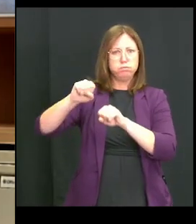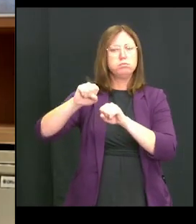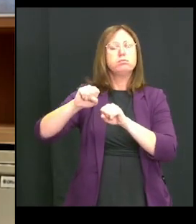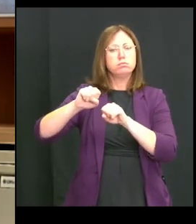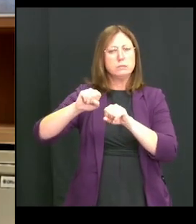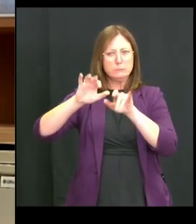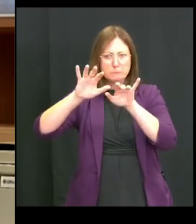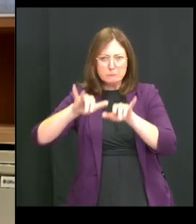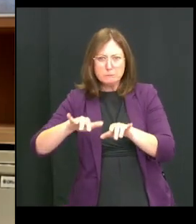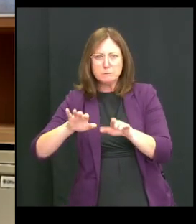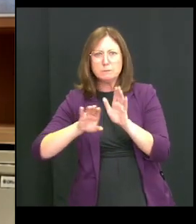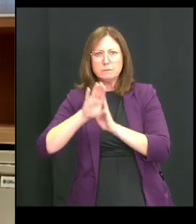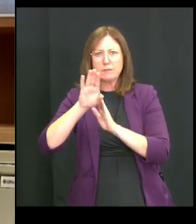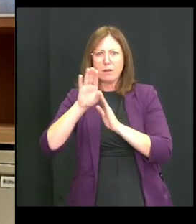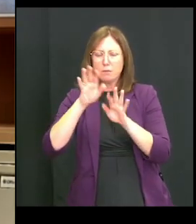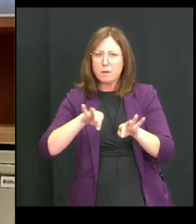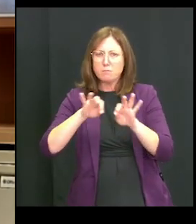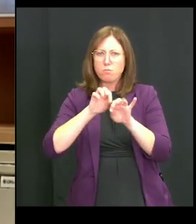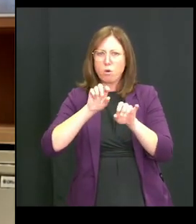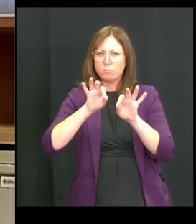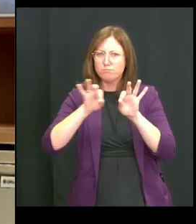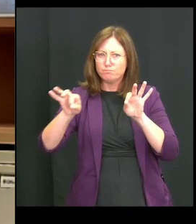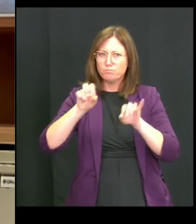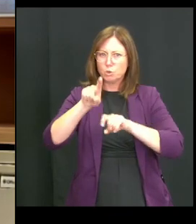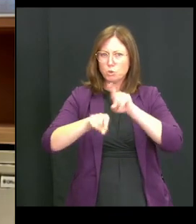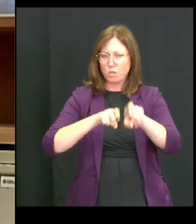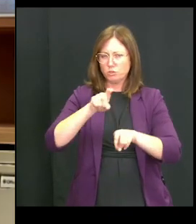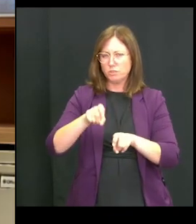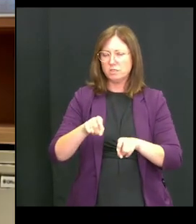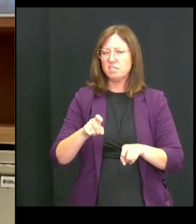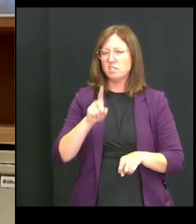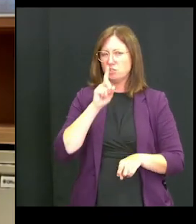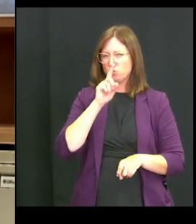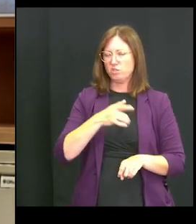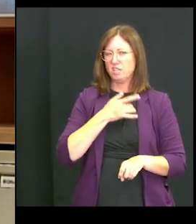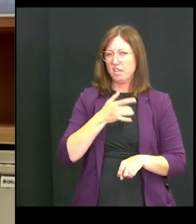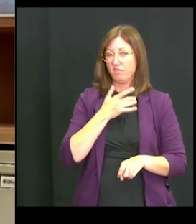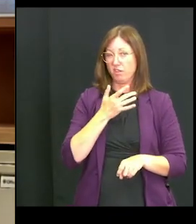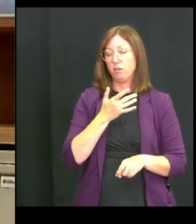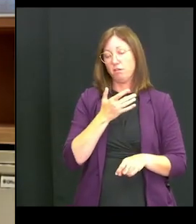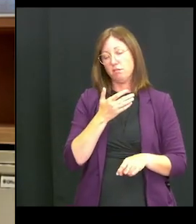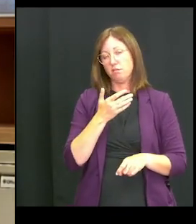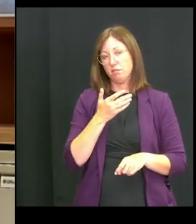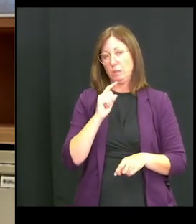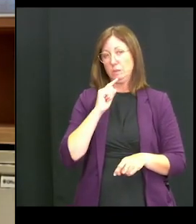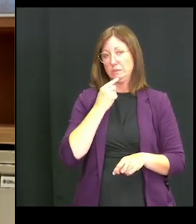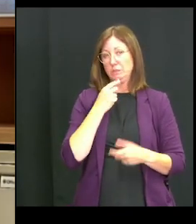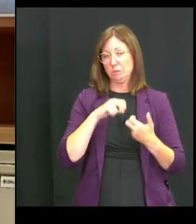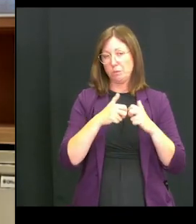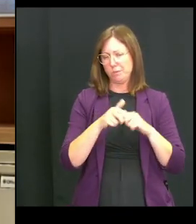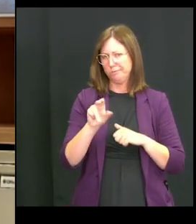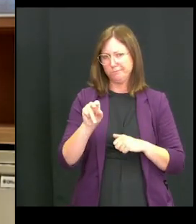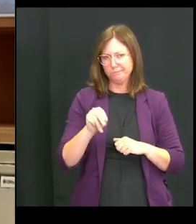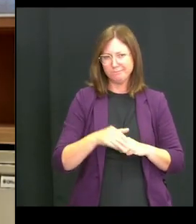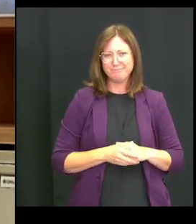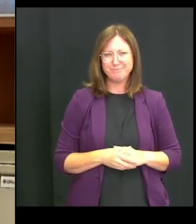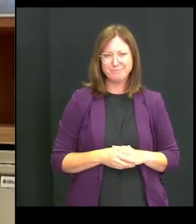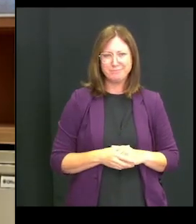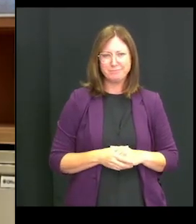these sorts of questions, I think is really important. So, I don't suspect those issues arise with anything that I've shown today. Yes.